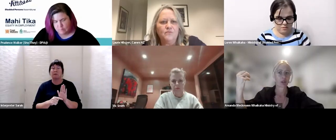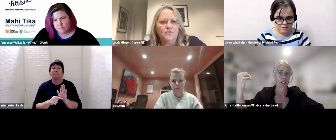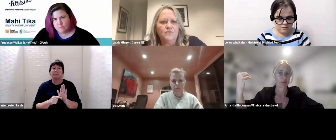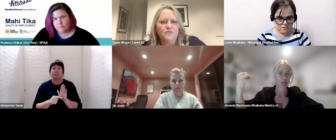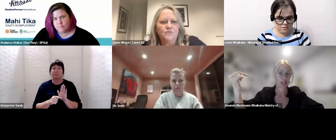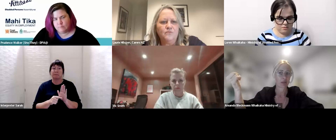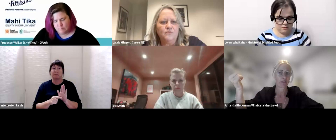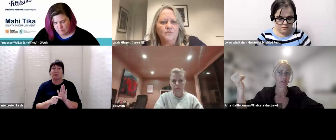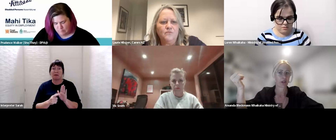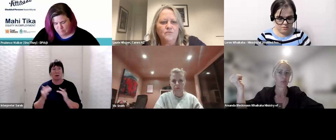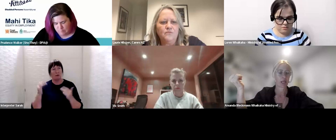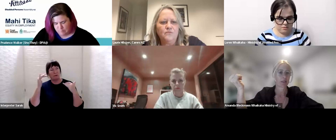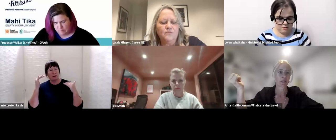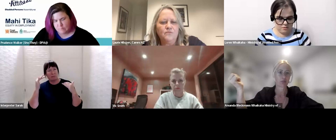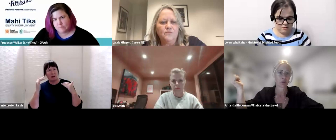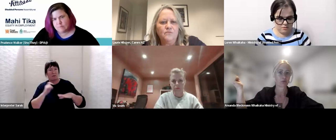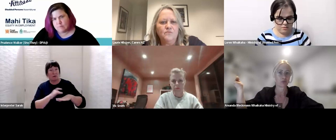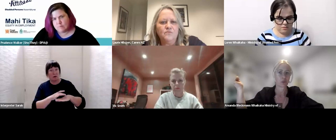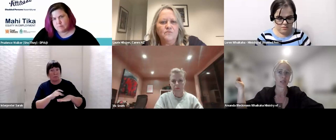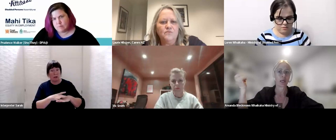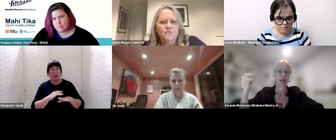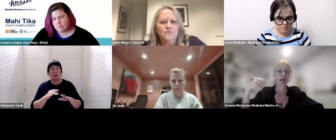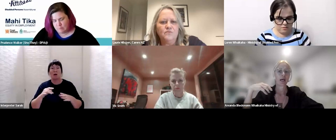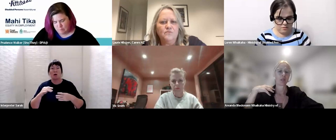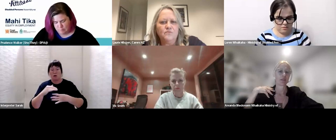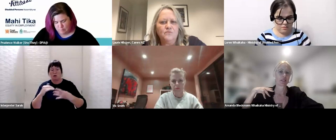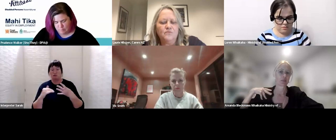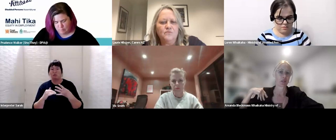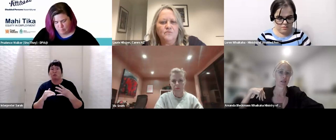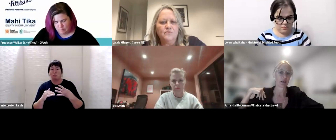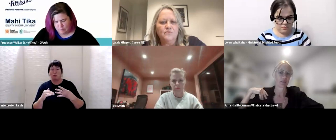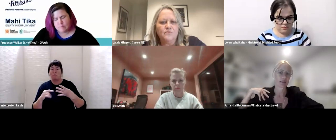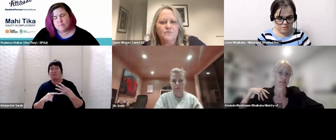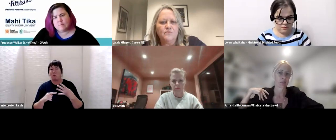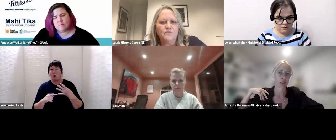going to have to think about for therapies is rule four, and that is whether this is something